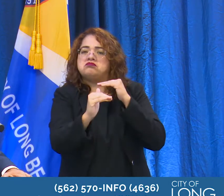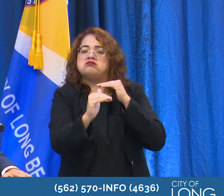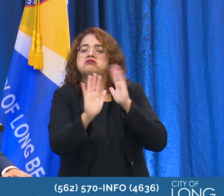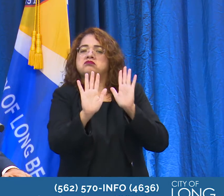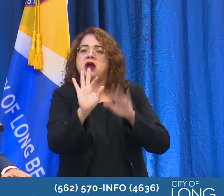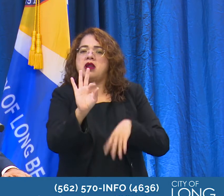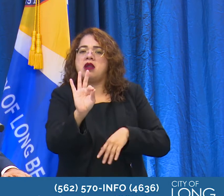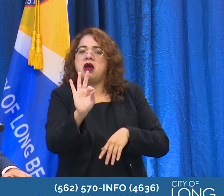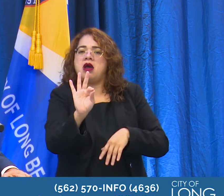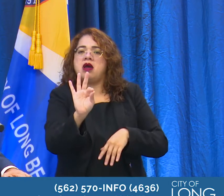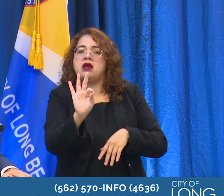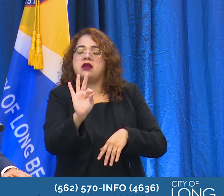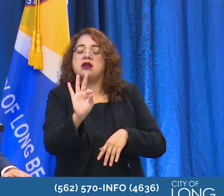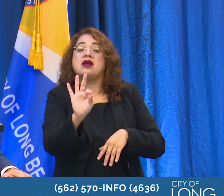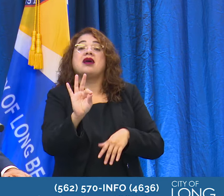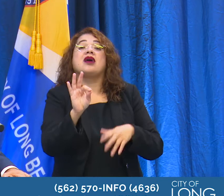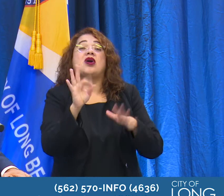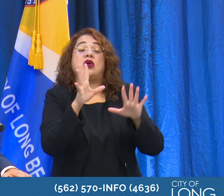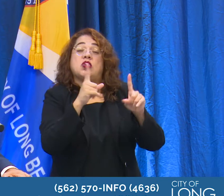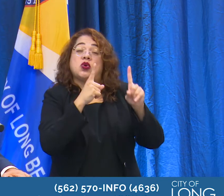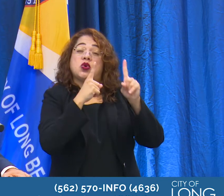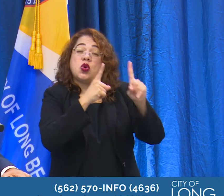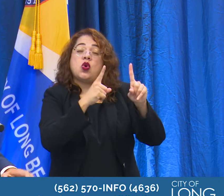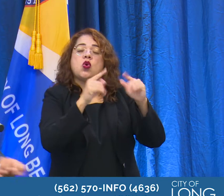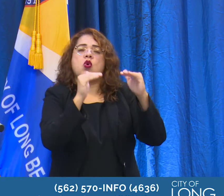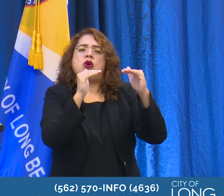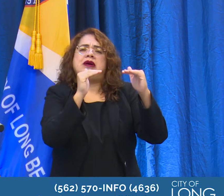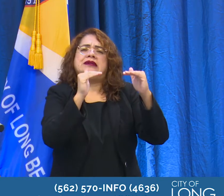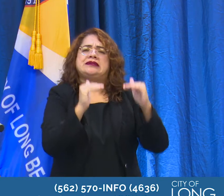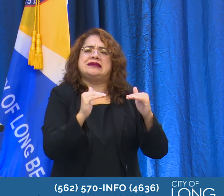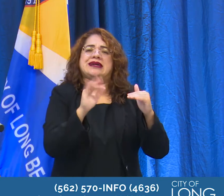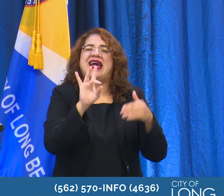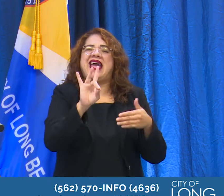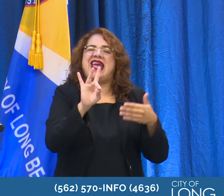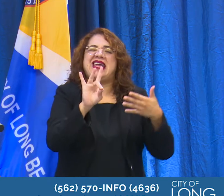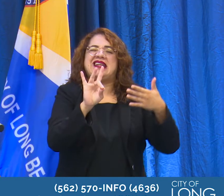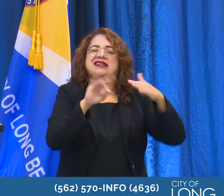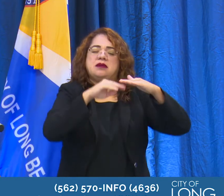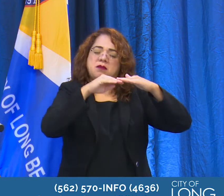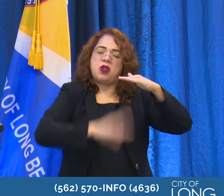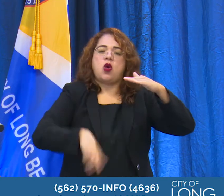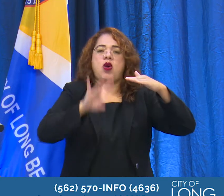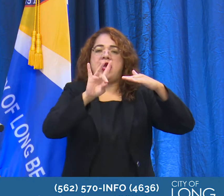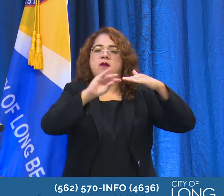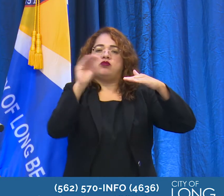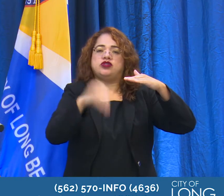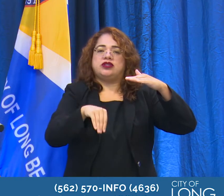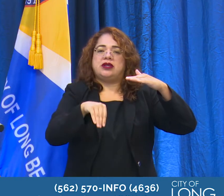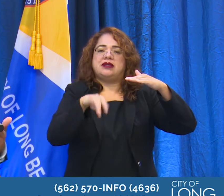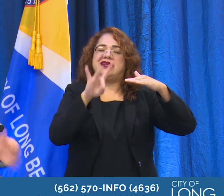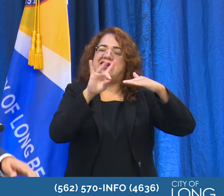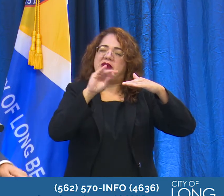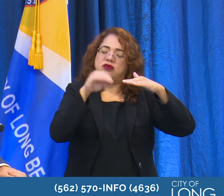For us, we know that we need to get that 9% much lower. 8% is the initial State goal which we're trying to get to,